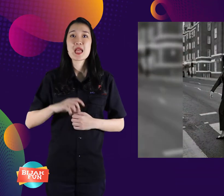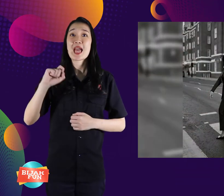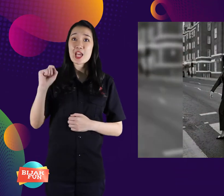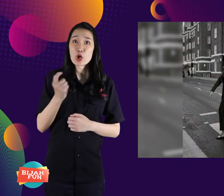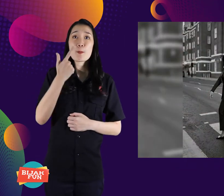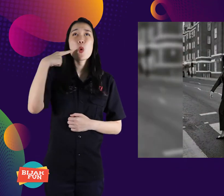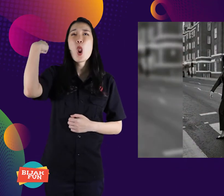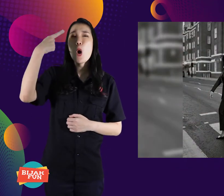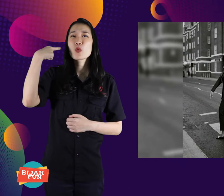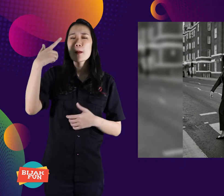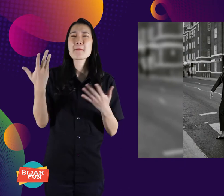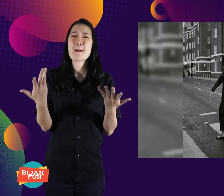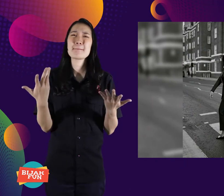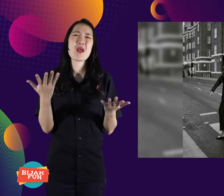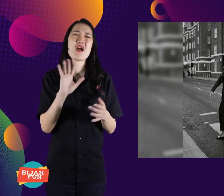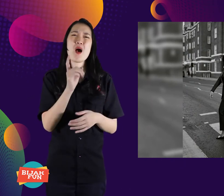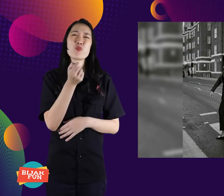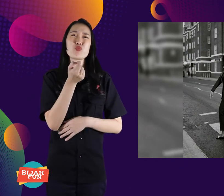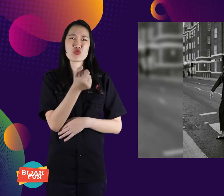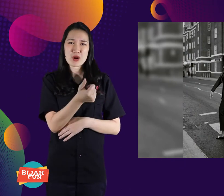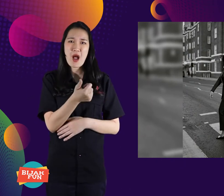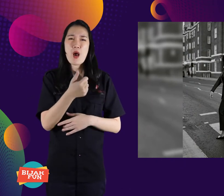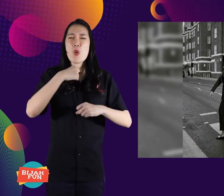Life in London is not easy.